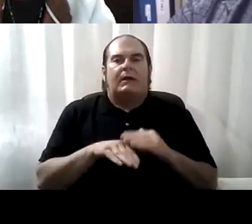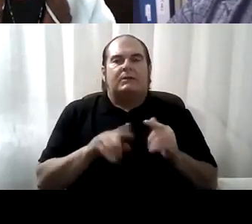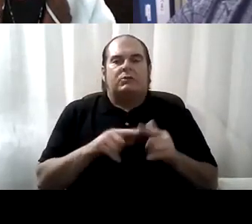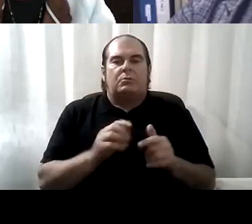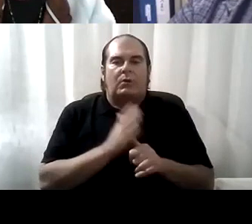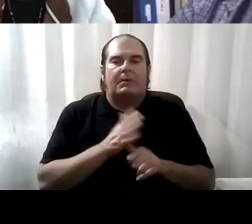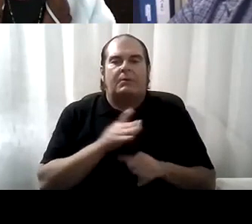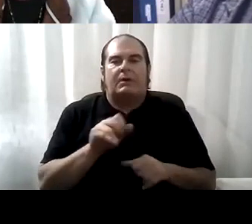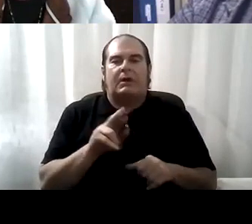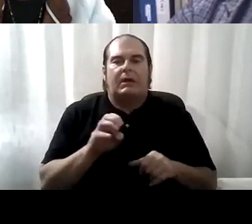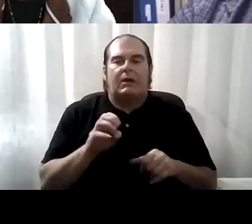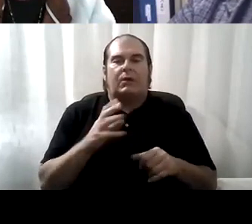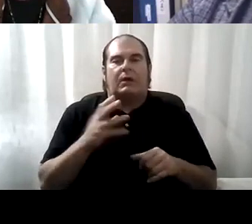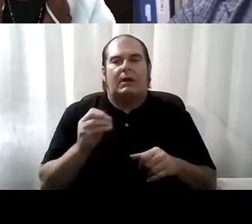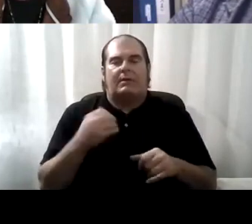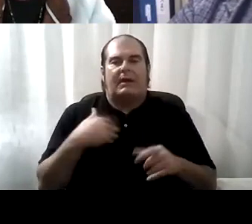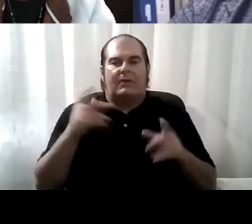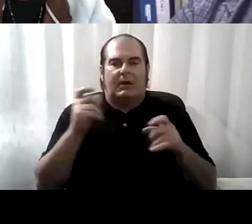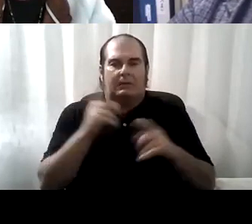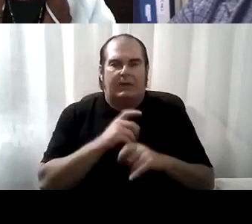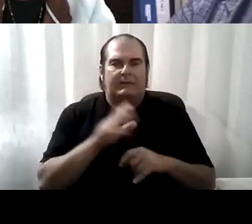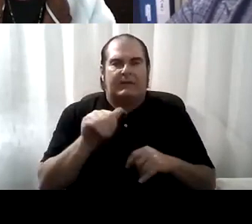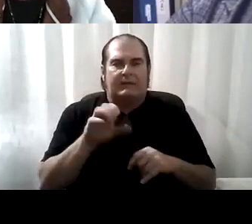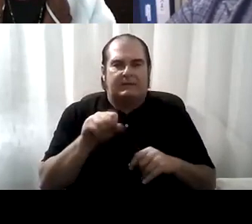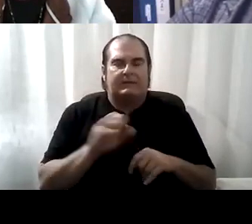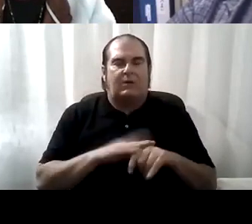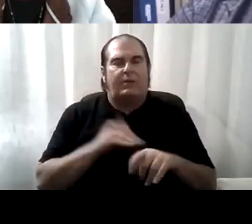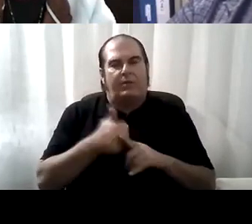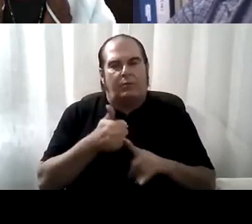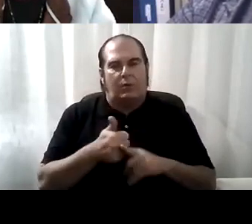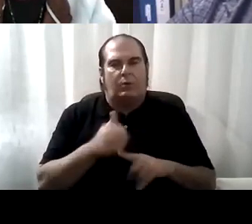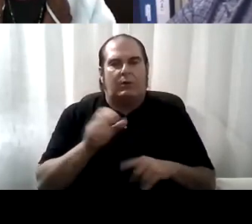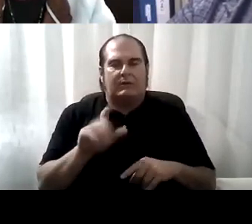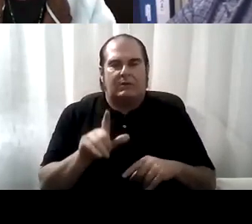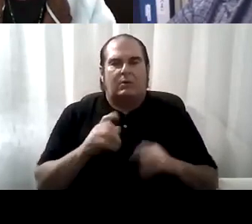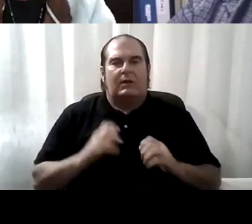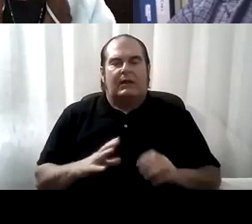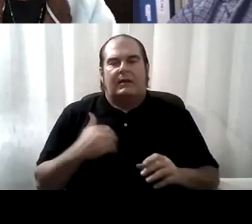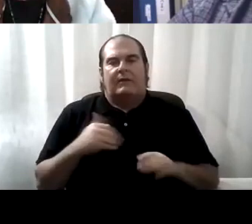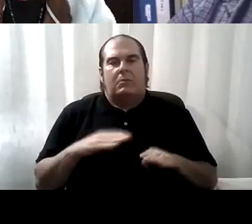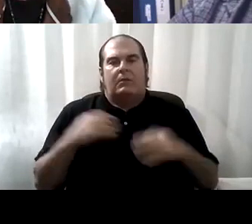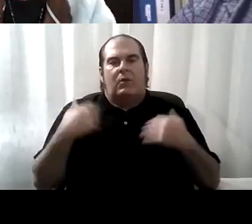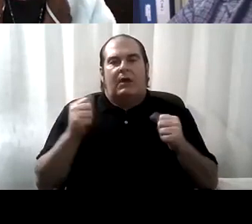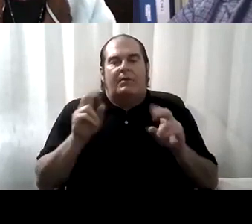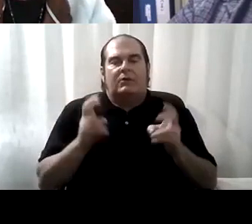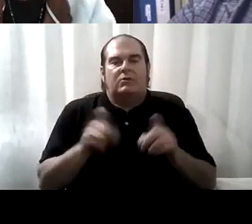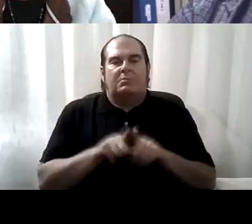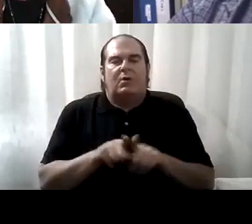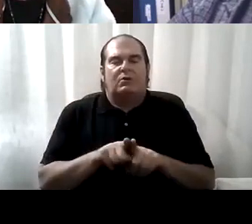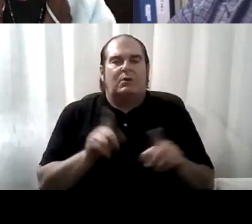And they retain complex cases on their own caseloads. Those would be clients who have a behavioral health issue, but also a complicated primary